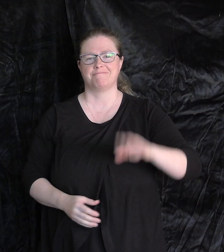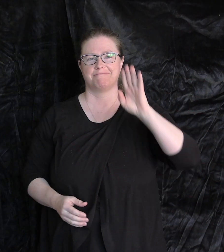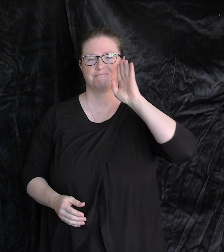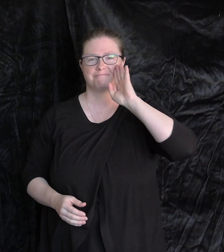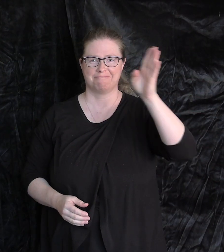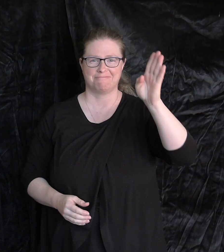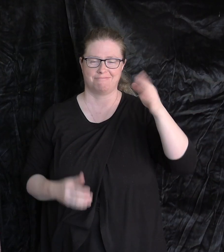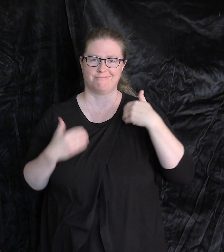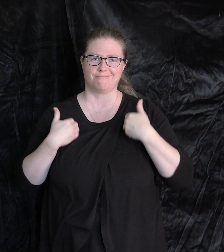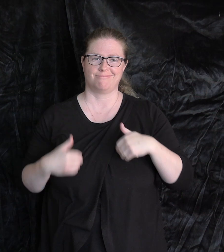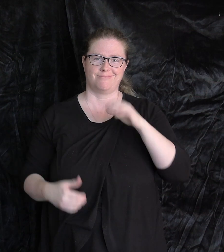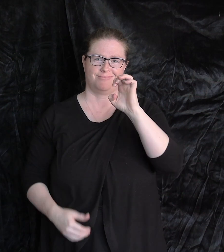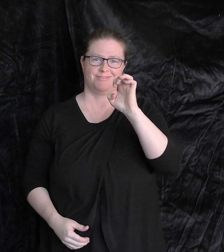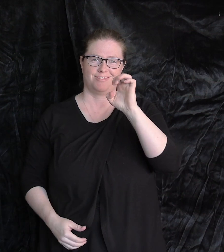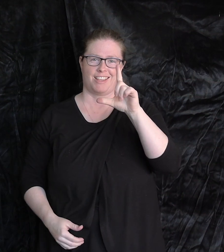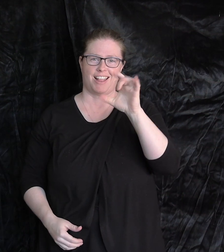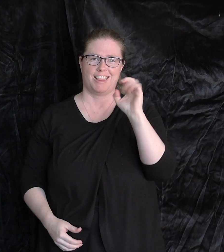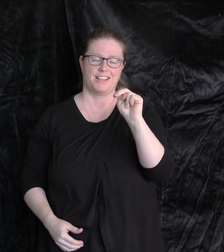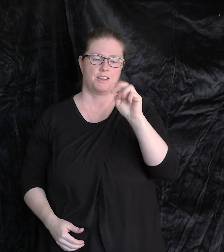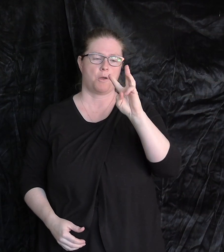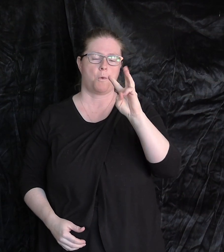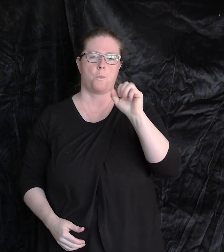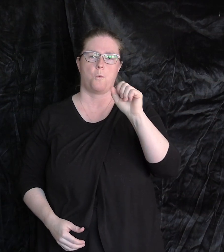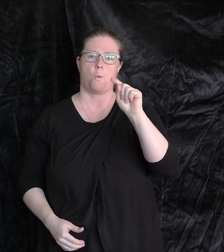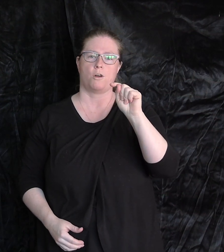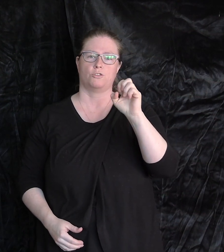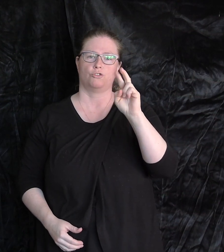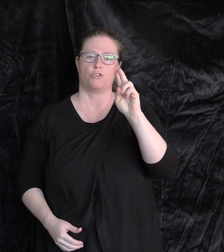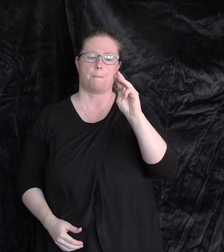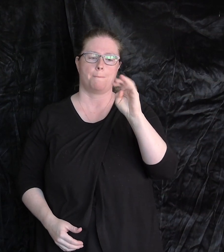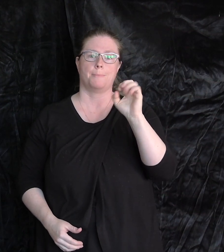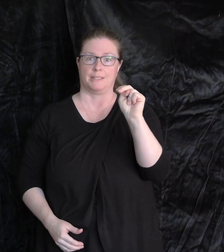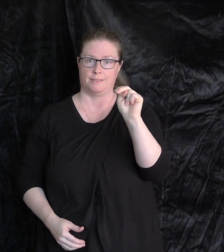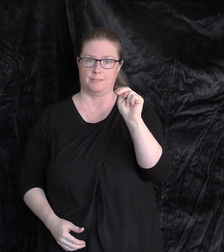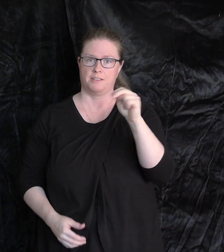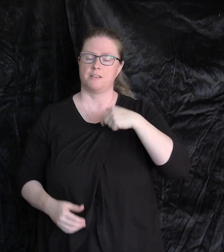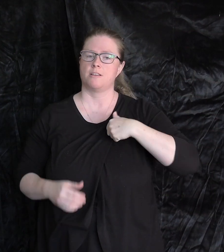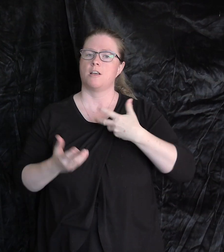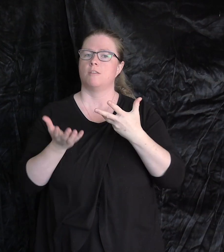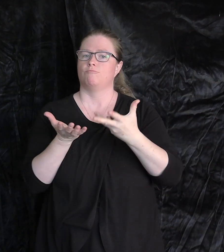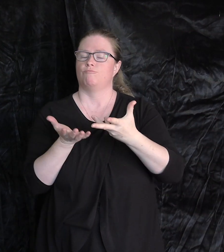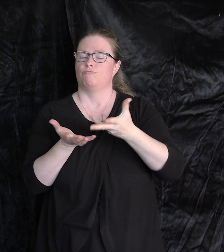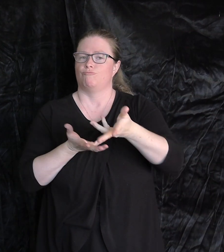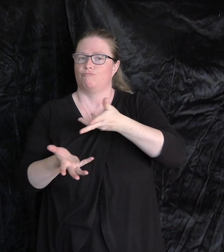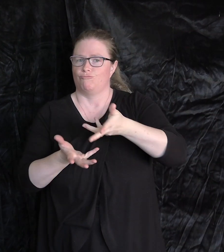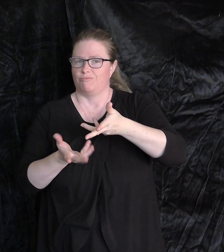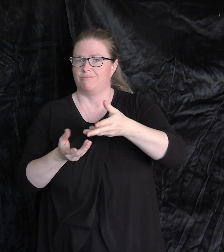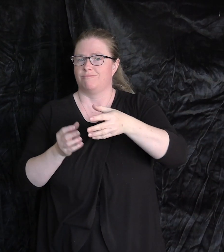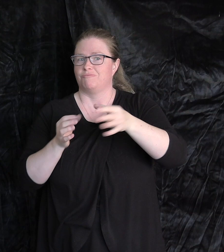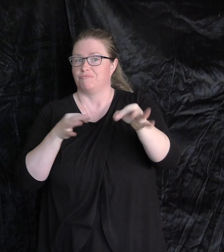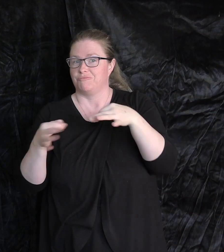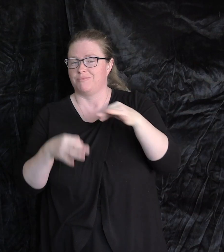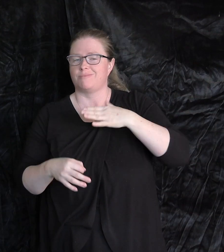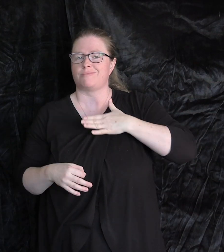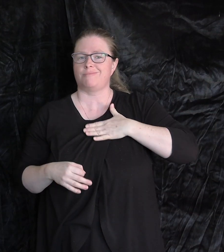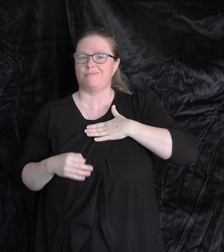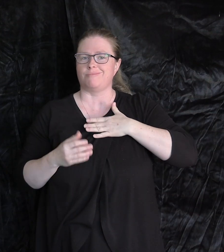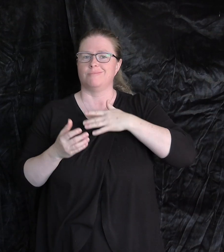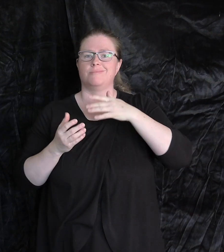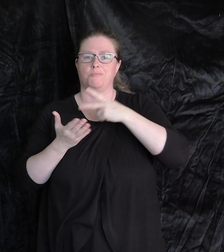hi my name is Ellen Waterman and i'm here to talk to you about my score Bodily Listening in Place and i'm going to read it to you